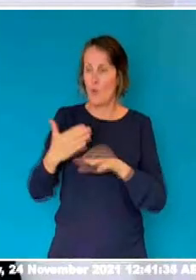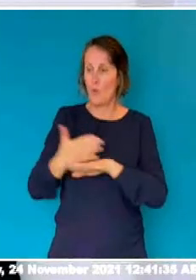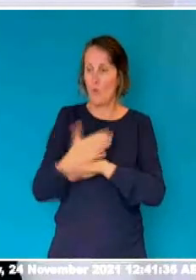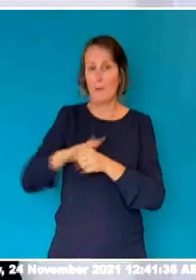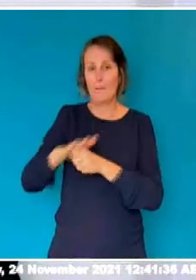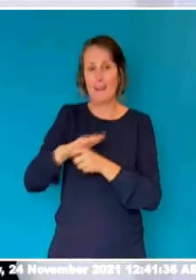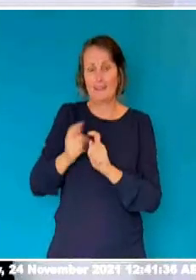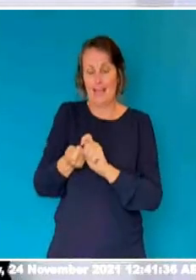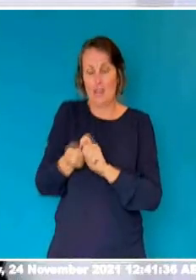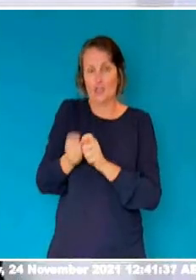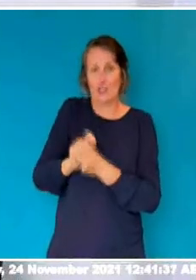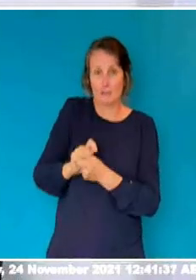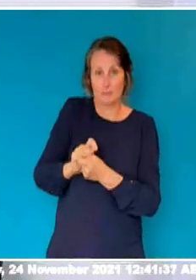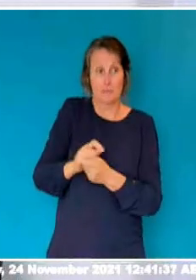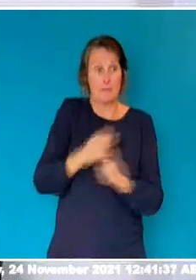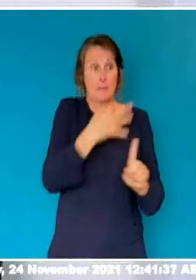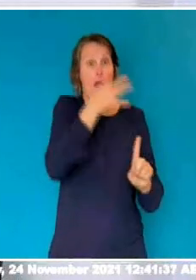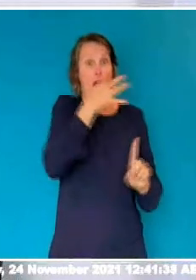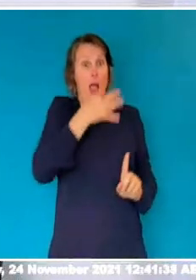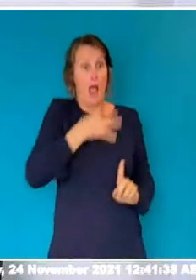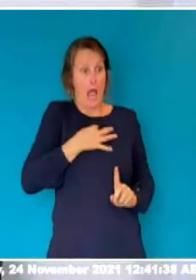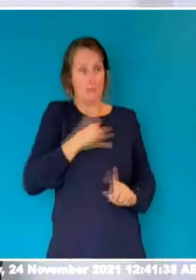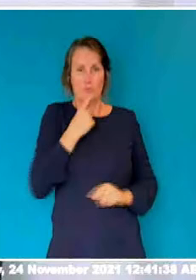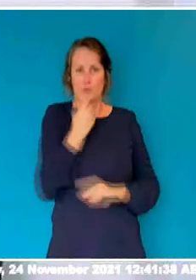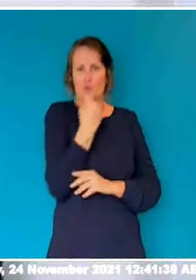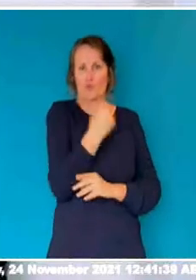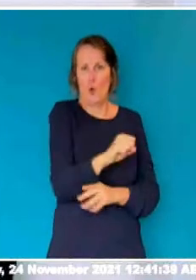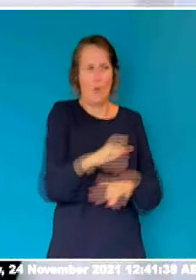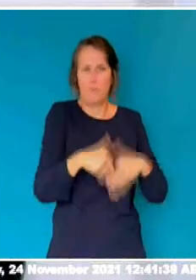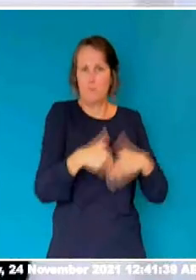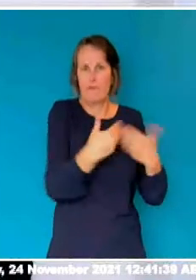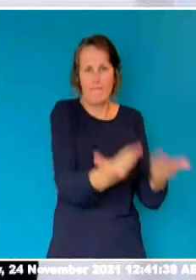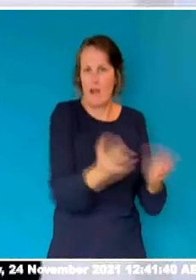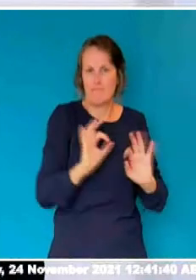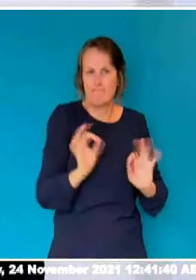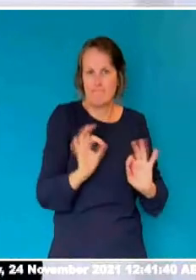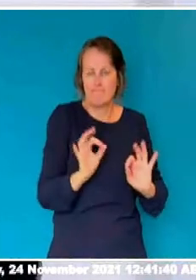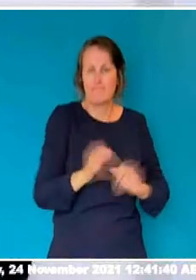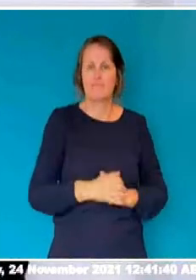but not provided and, MrÂ Hudson, if I could start with you.